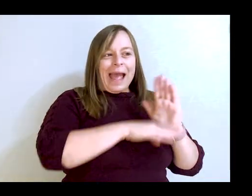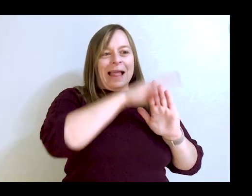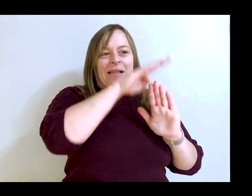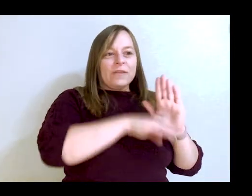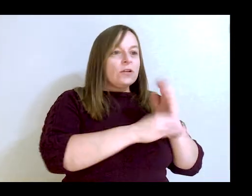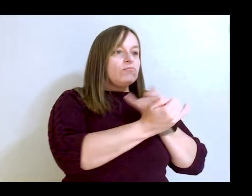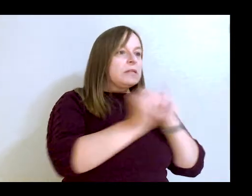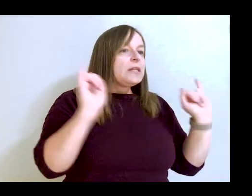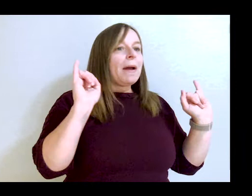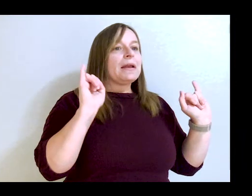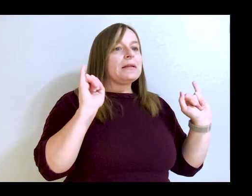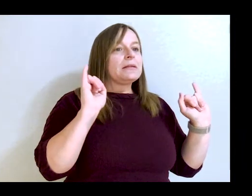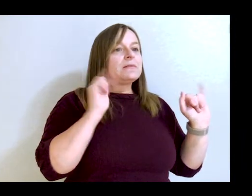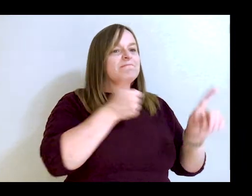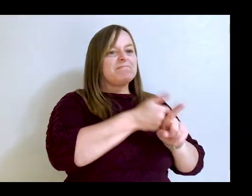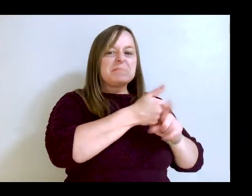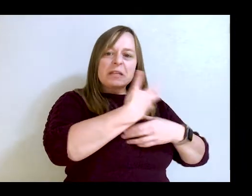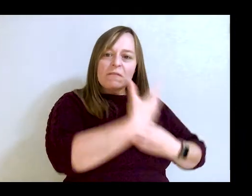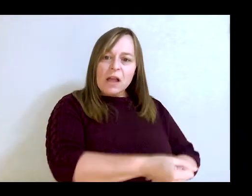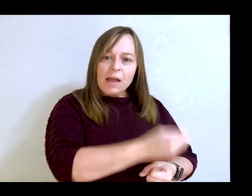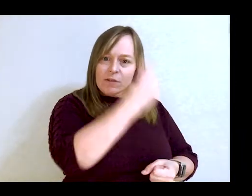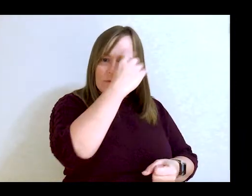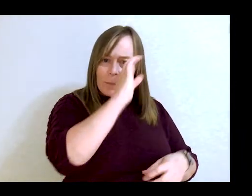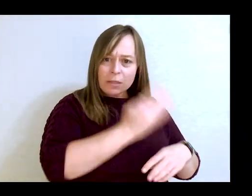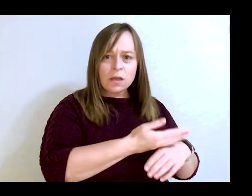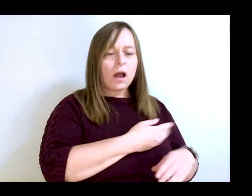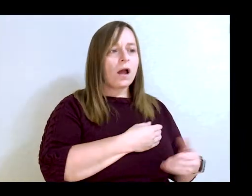it's just for the independence. I think it's just for the self-confidence.